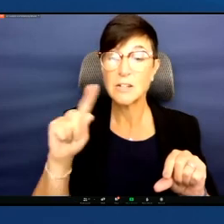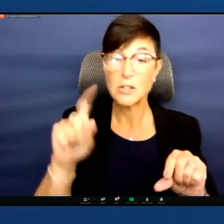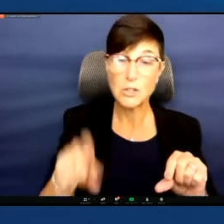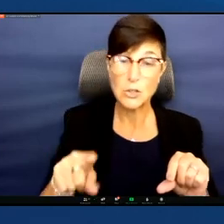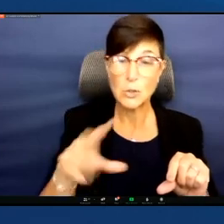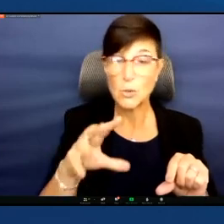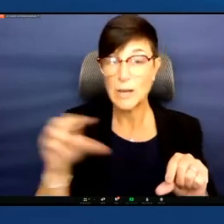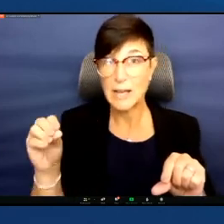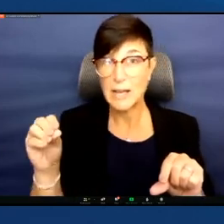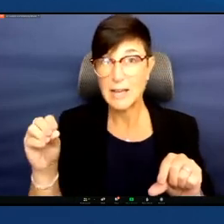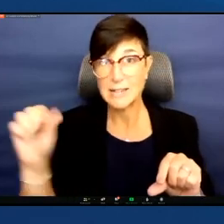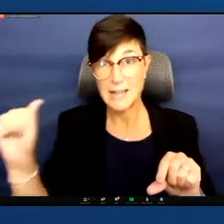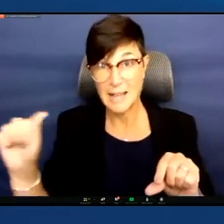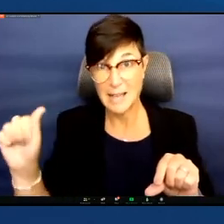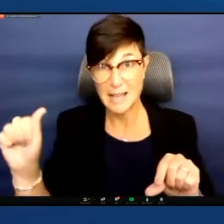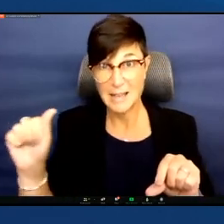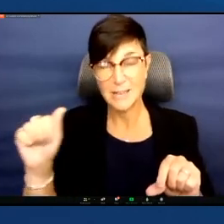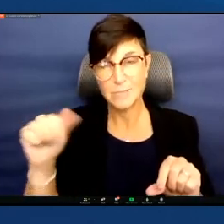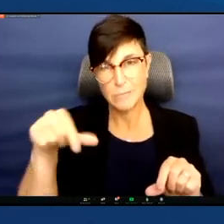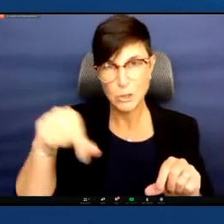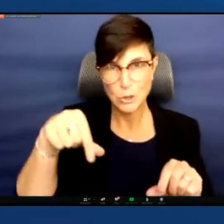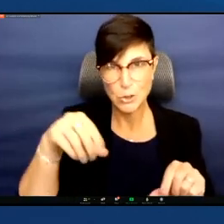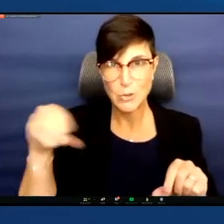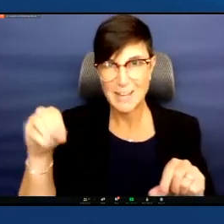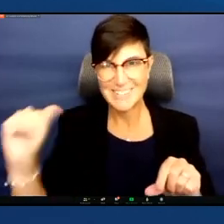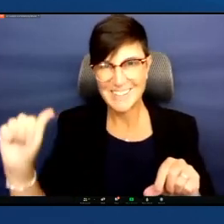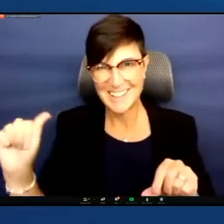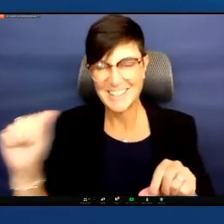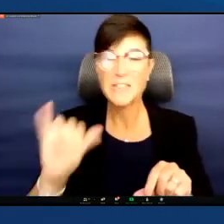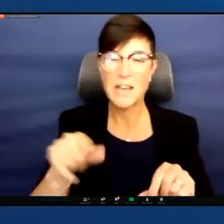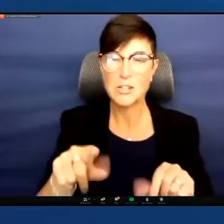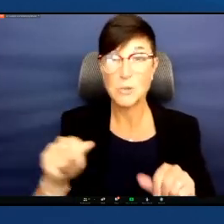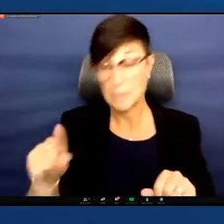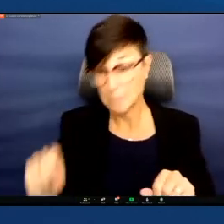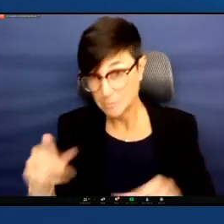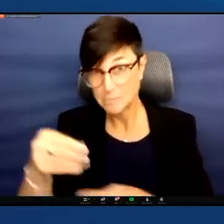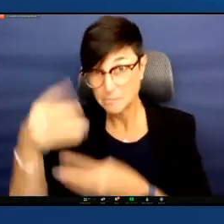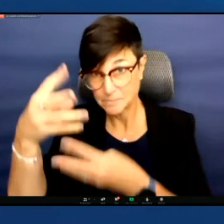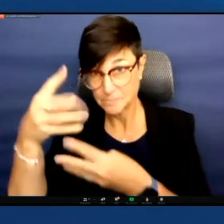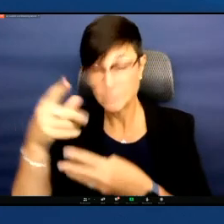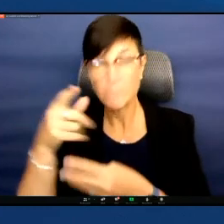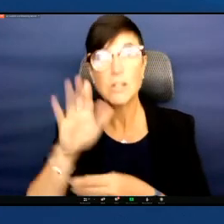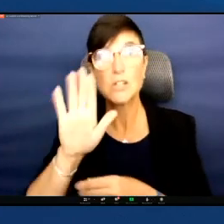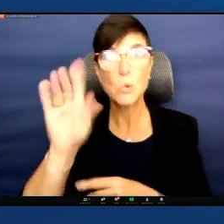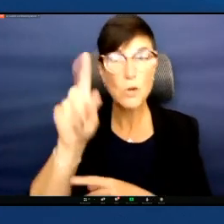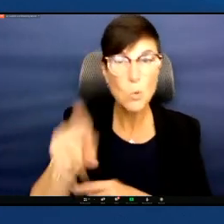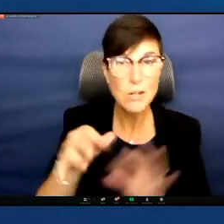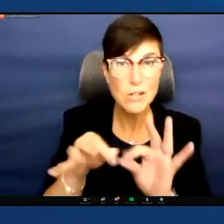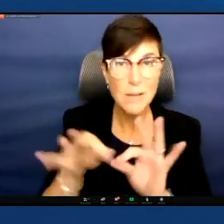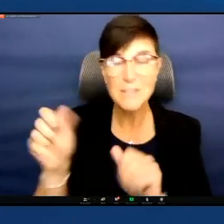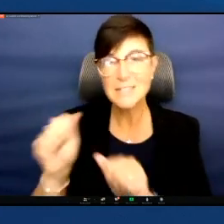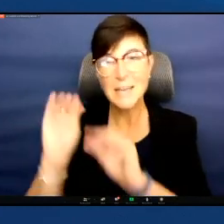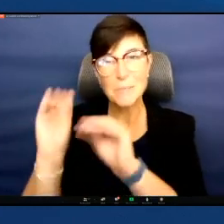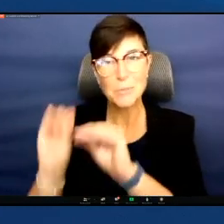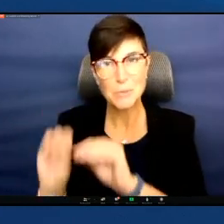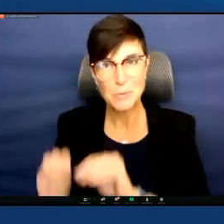and that can be accessed again at the bottom of your resume screen. So also public comment. We will take a break